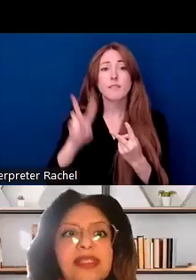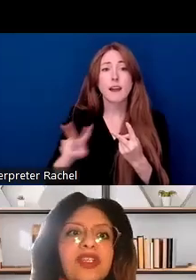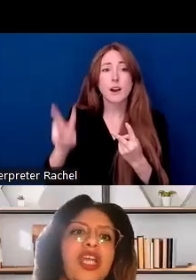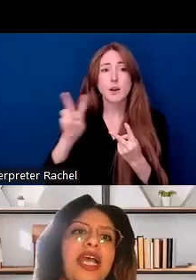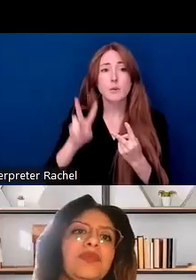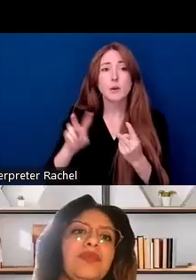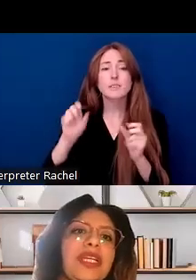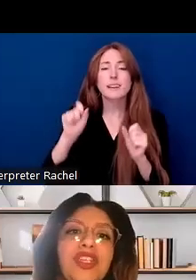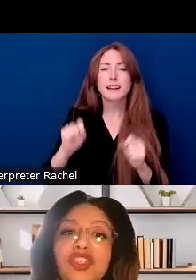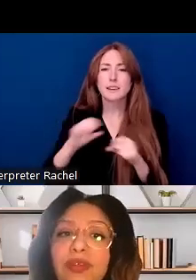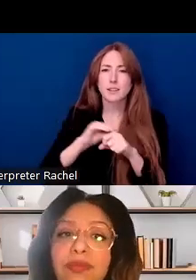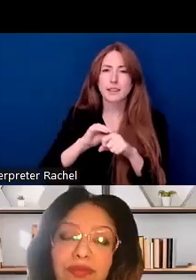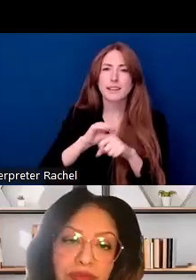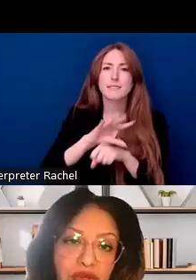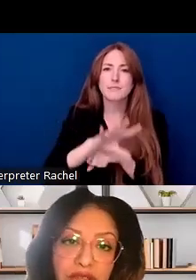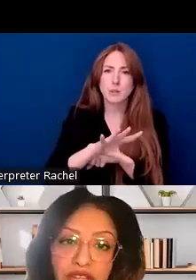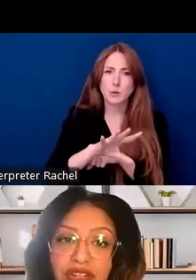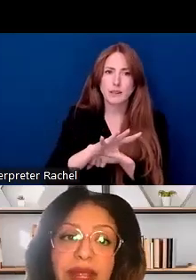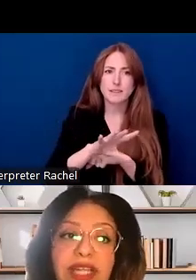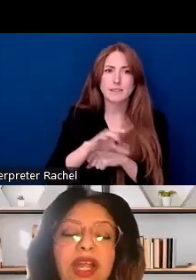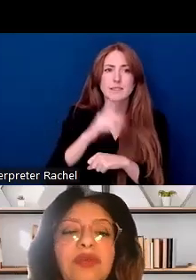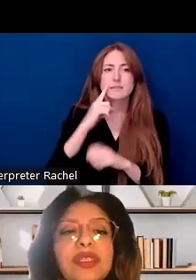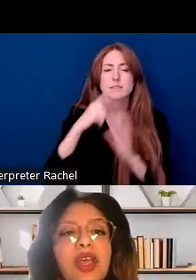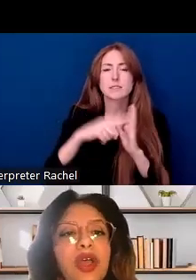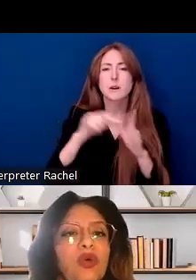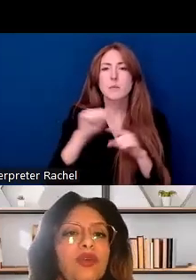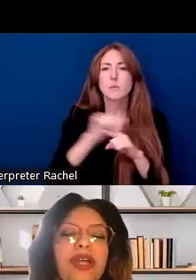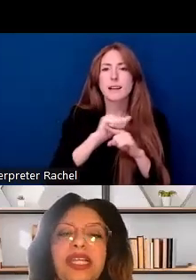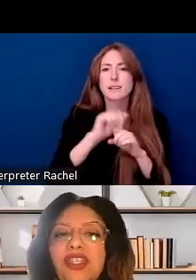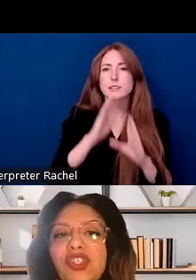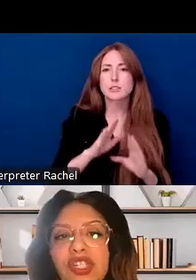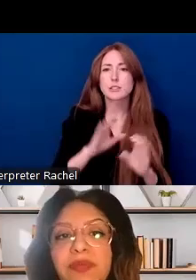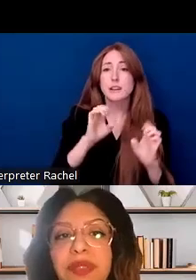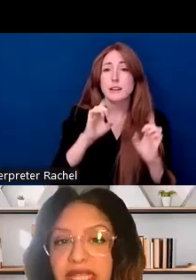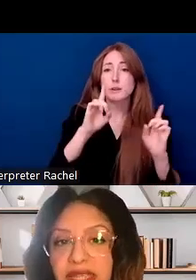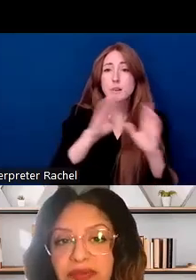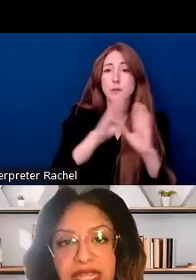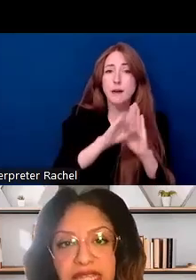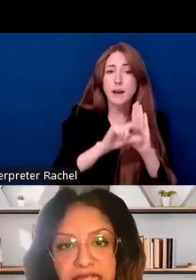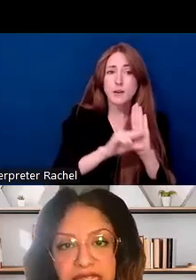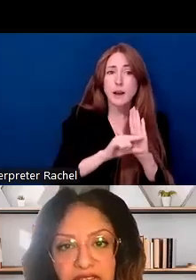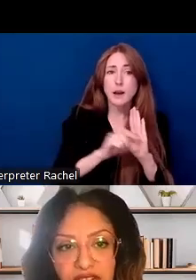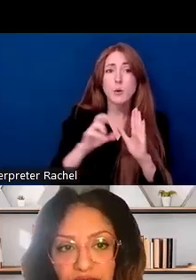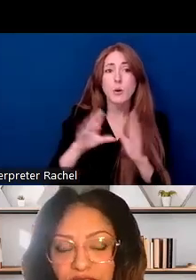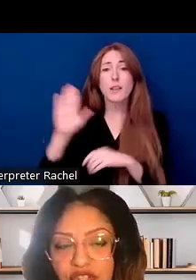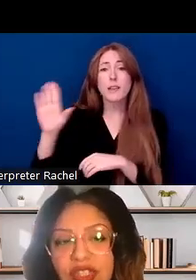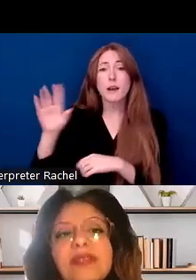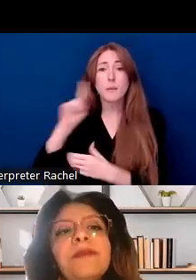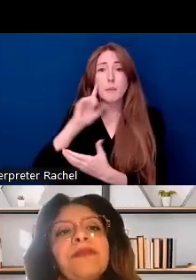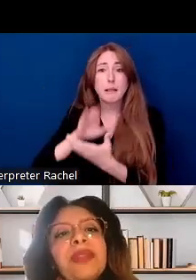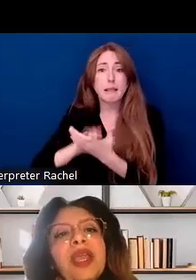such as practitioner educational backgrounds or practitioners believe in KT interventions.